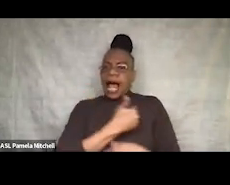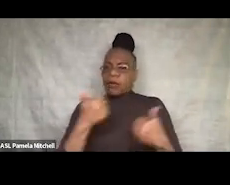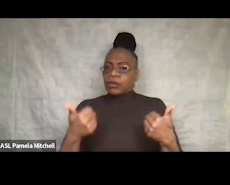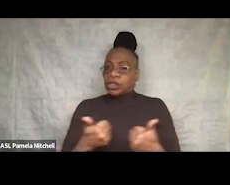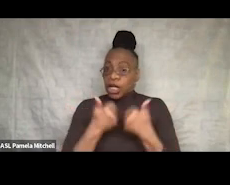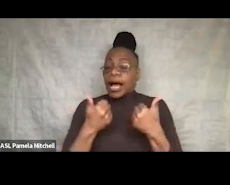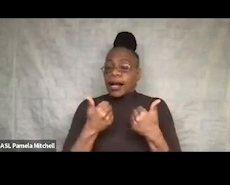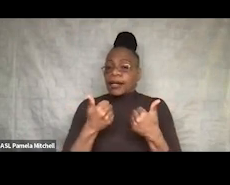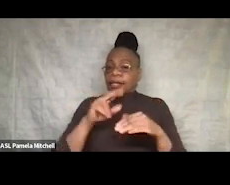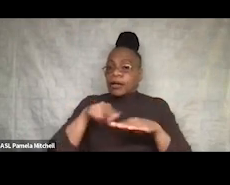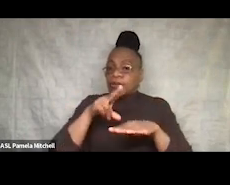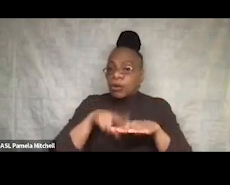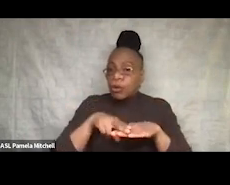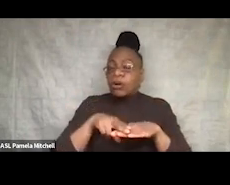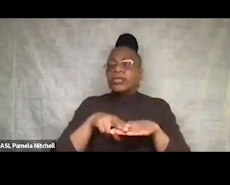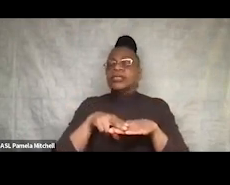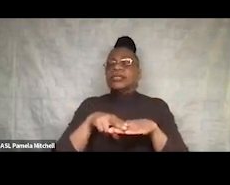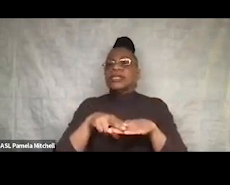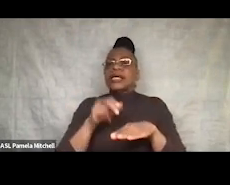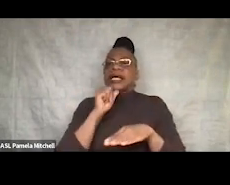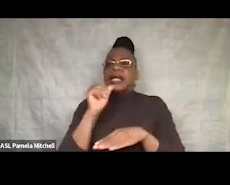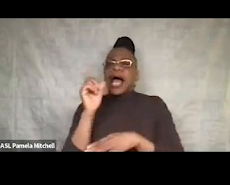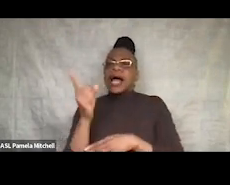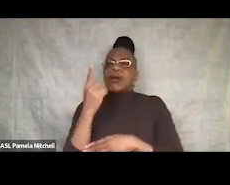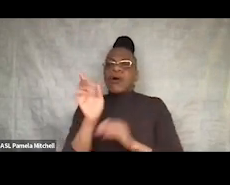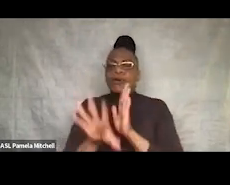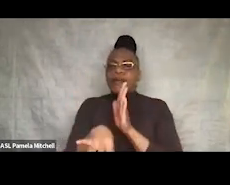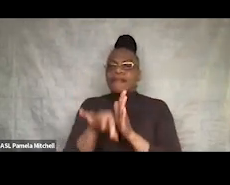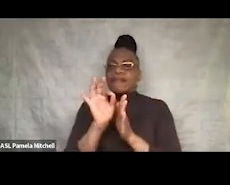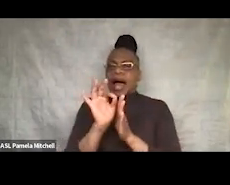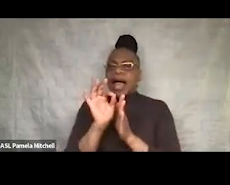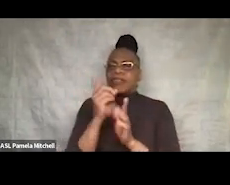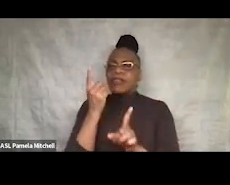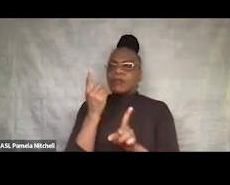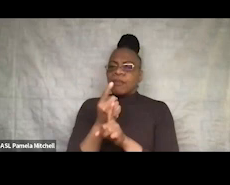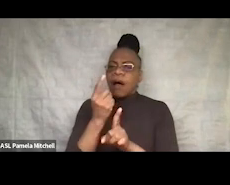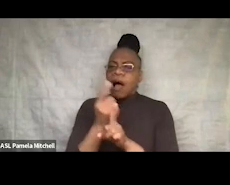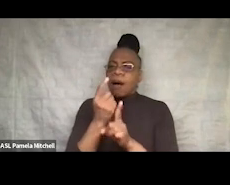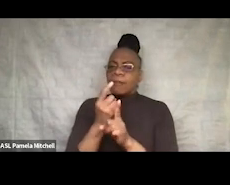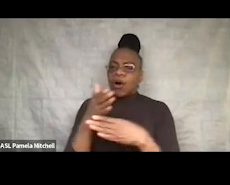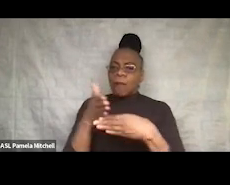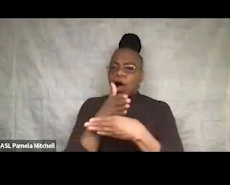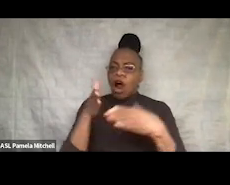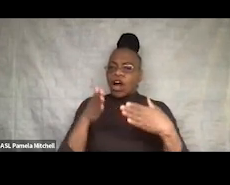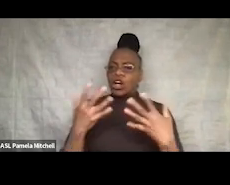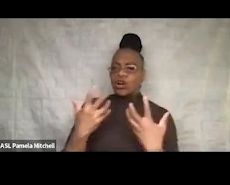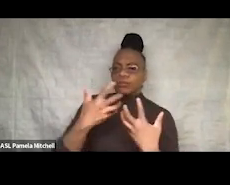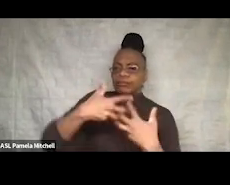has been to not only find the right partners, but to continue to engage those partners